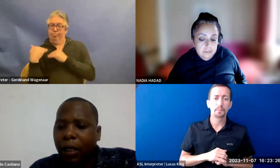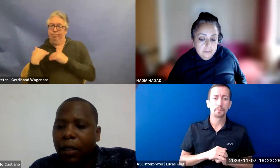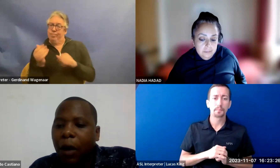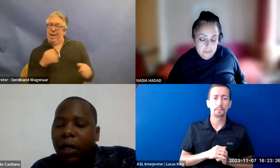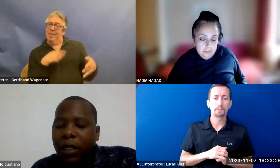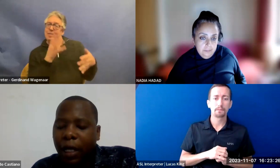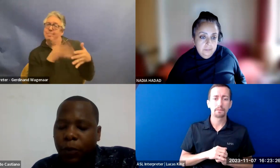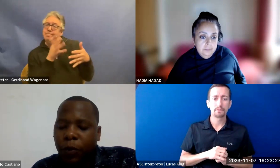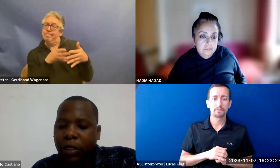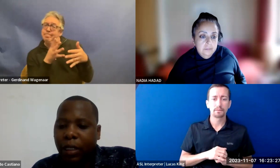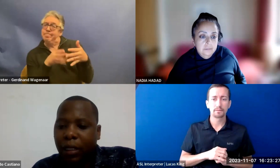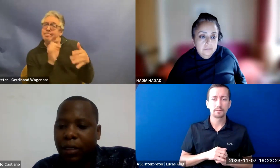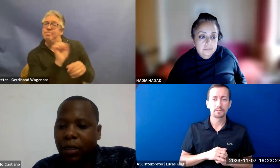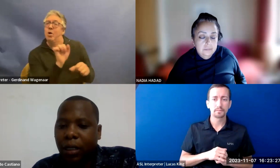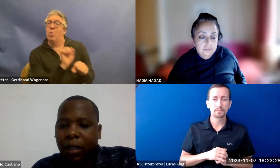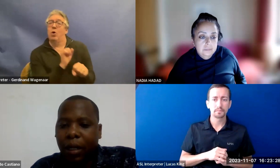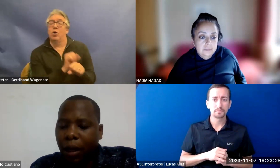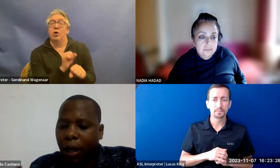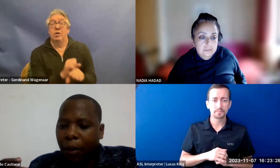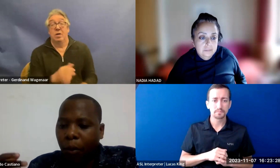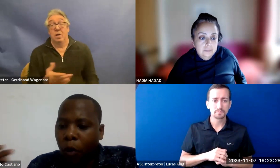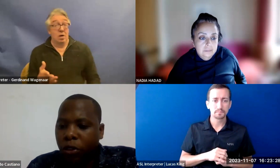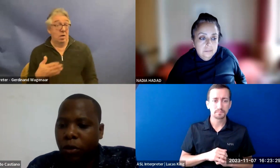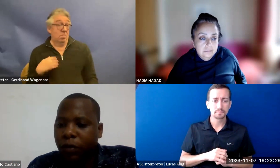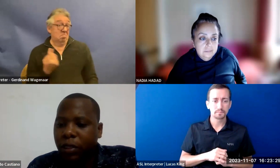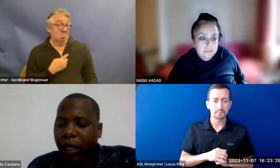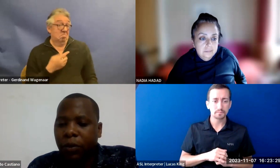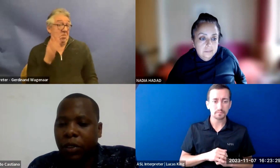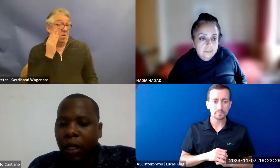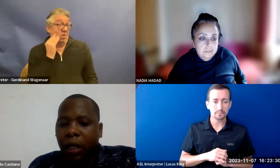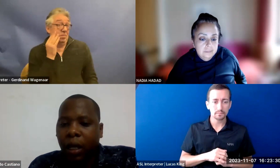I think, in our experience at least, most of the times,